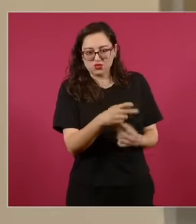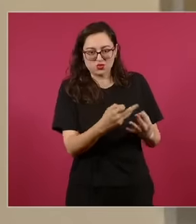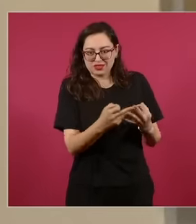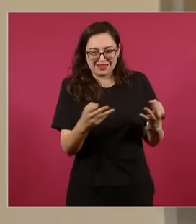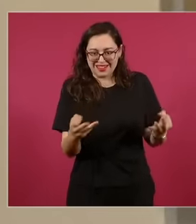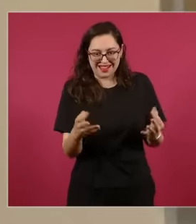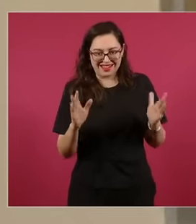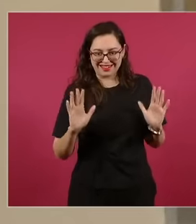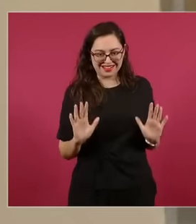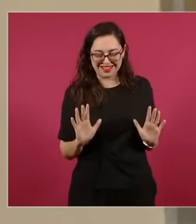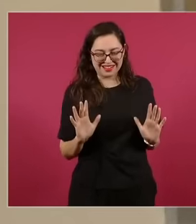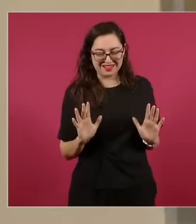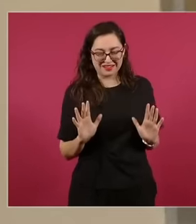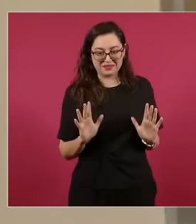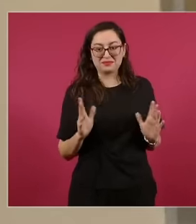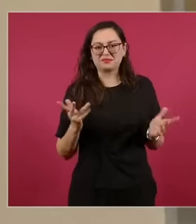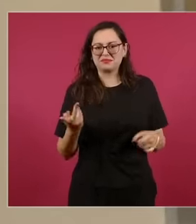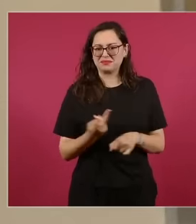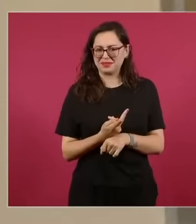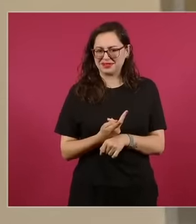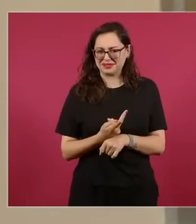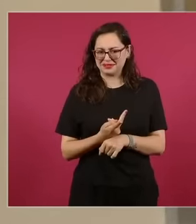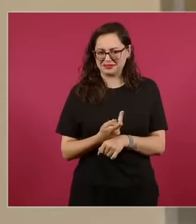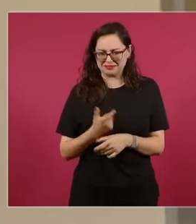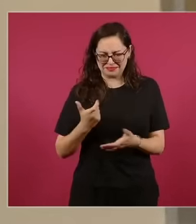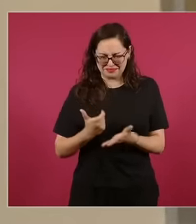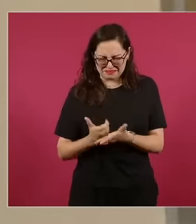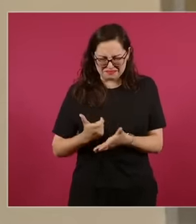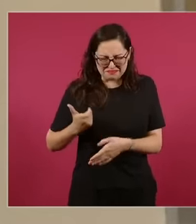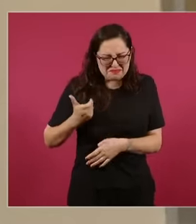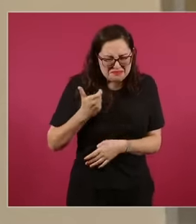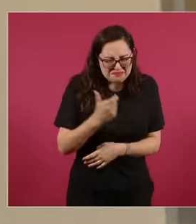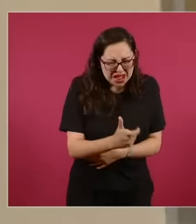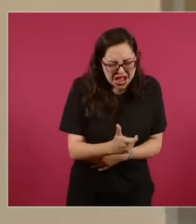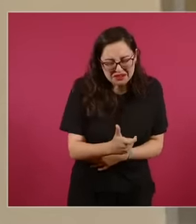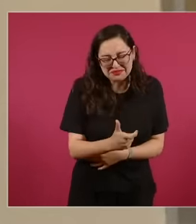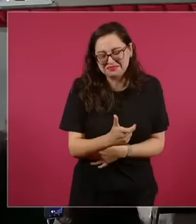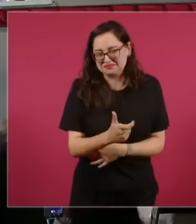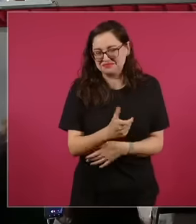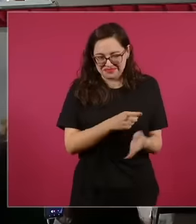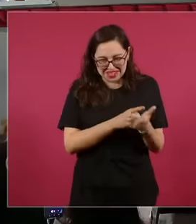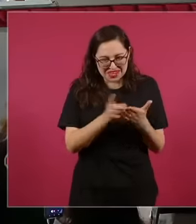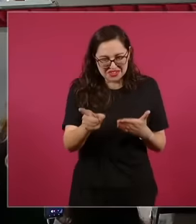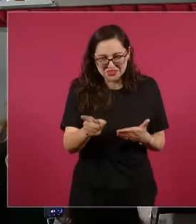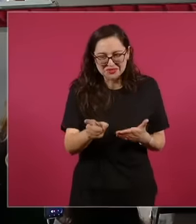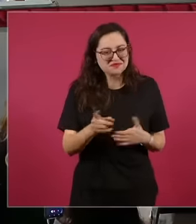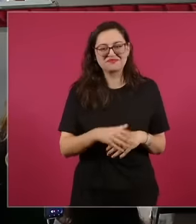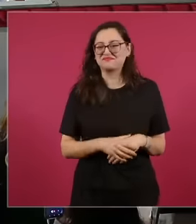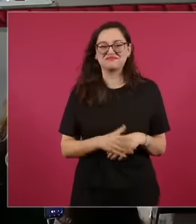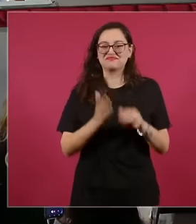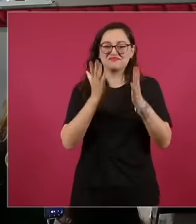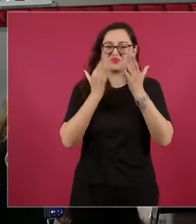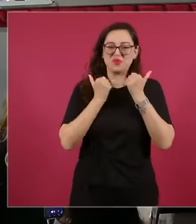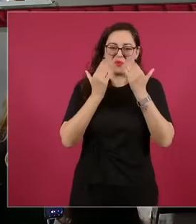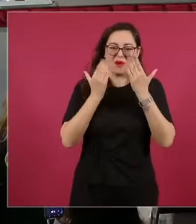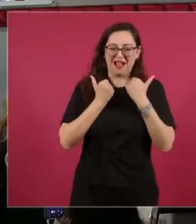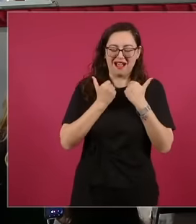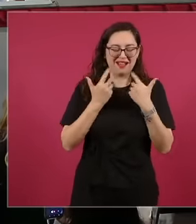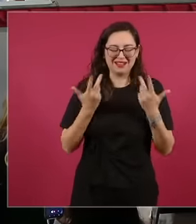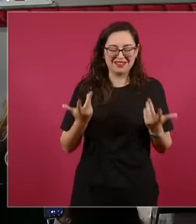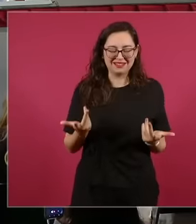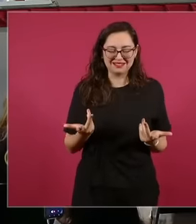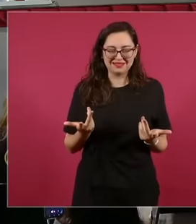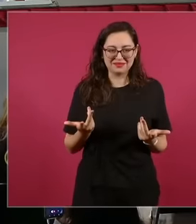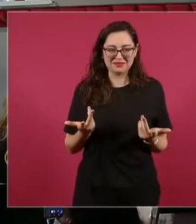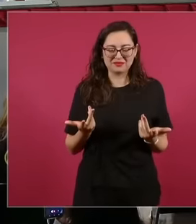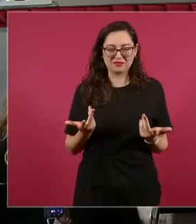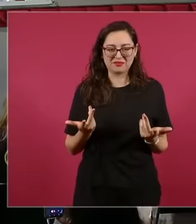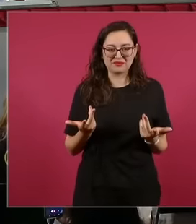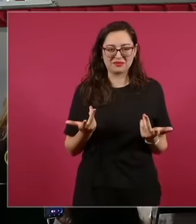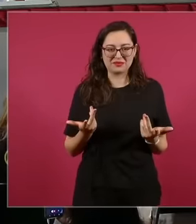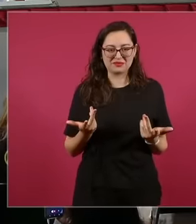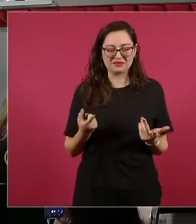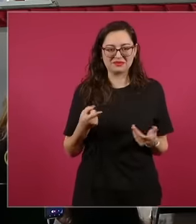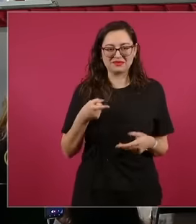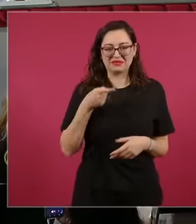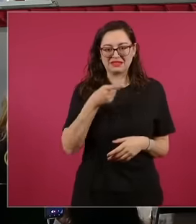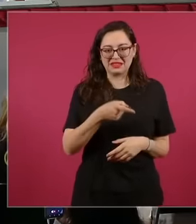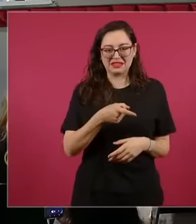compensation is barred because it was an act carried out more than 100